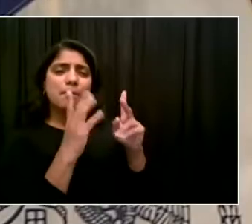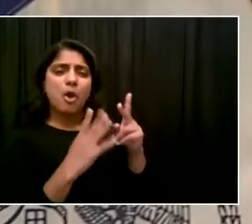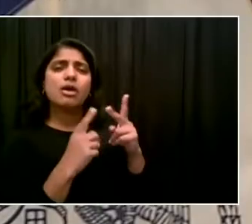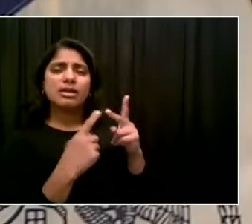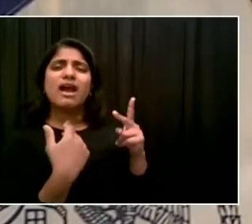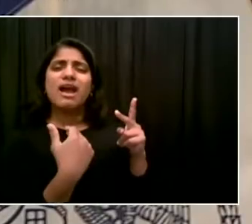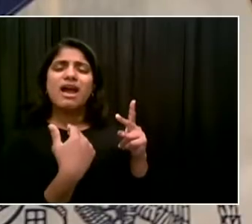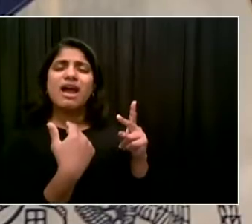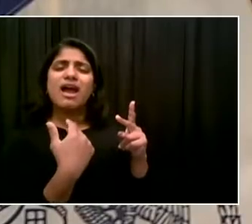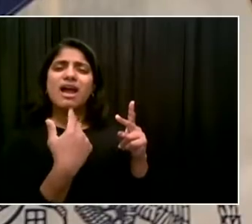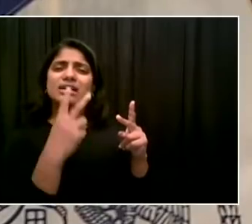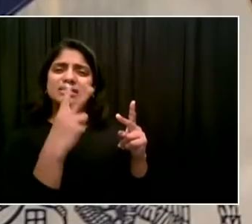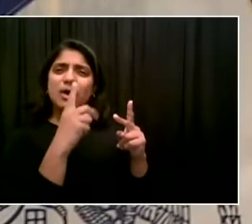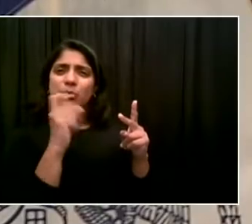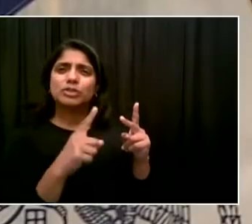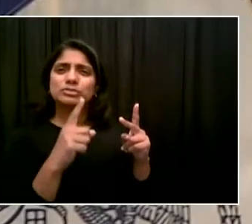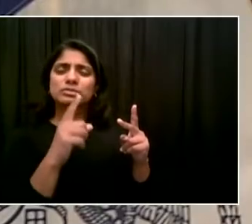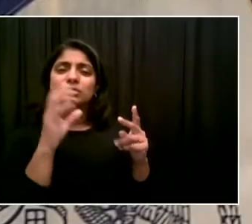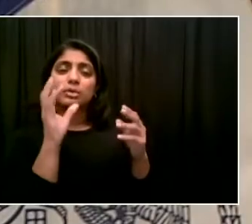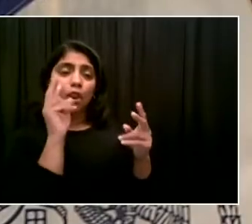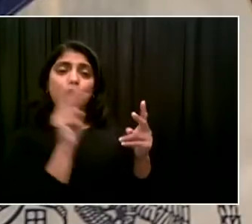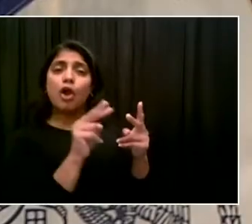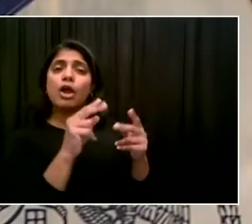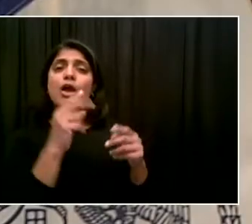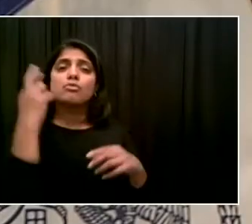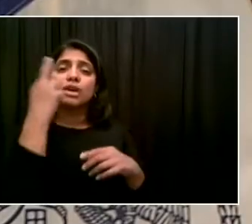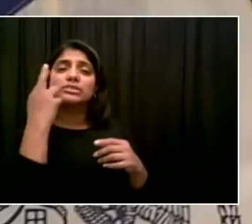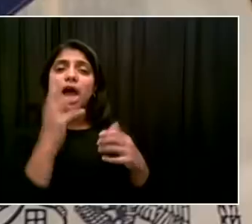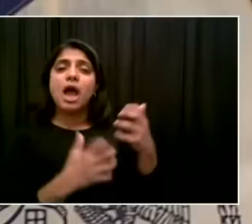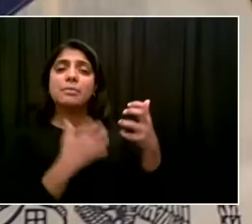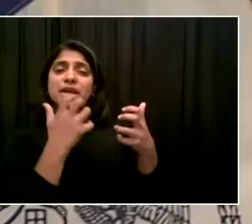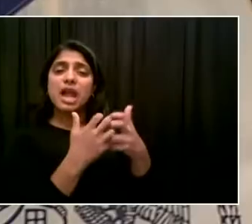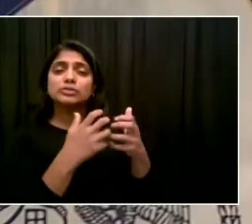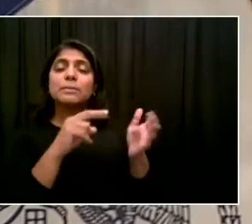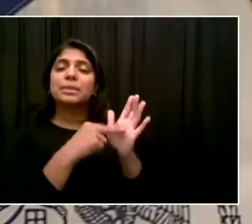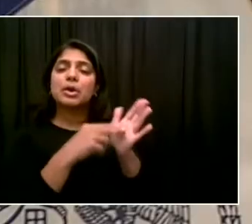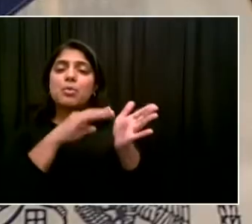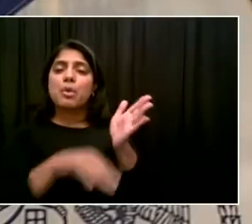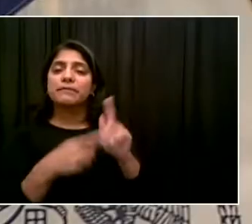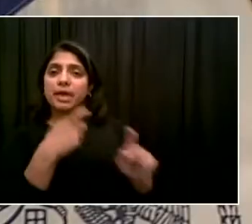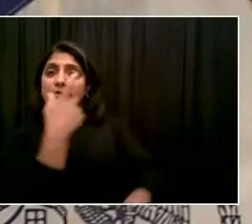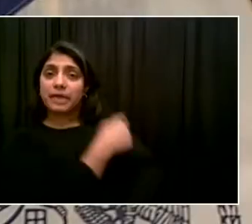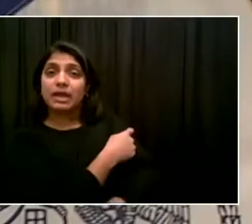Reporter: FOLLOWING UP ON THE REASONABLE ACCOMMODATION, GIVEN THIS IS SOMETHING EMPLOYERS HAVE TO CERTIFY IS NO WAY FOR THE